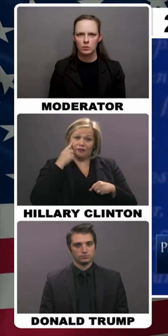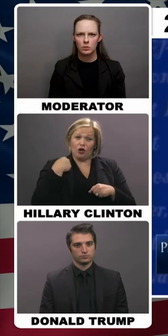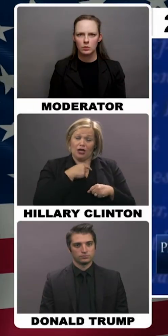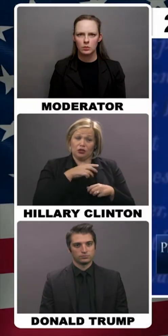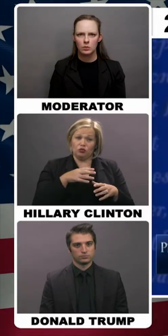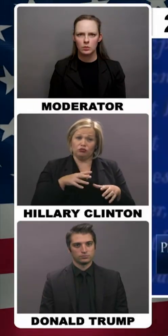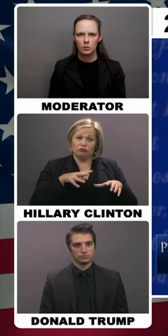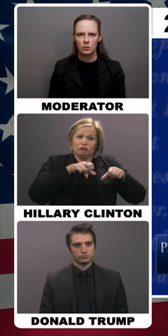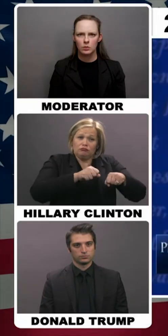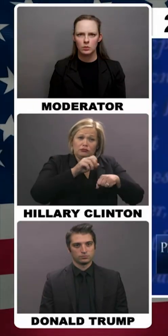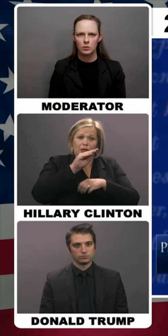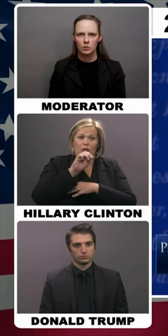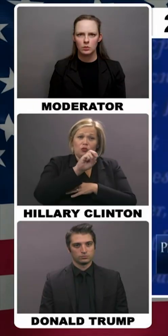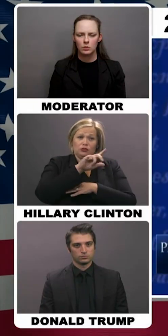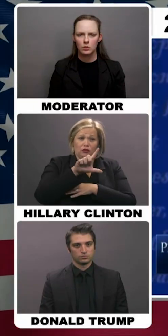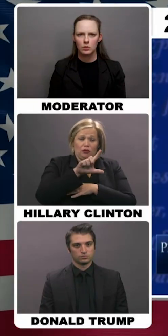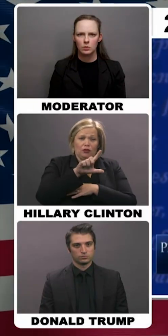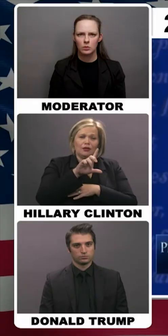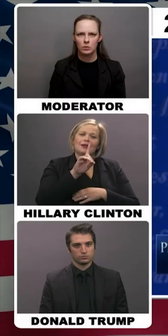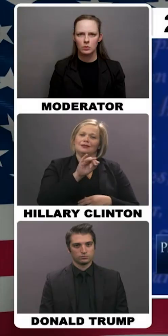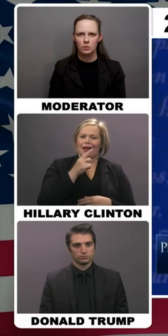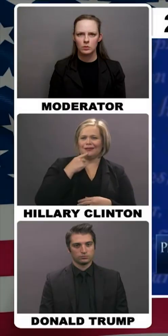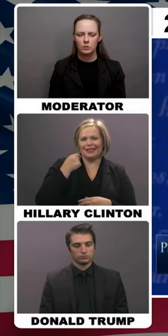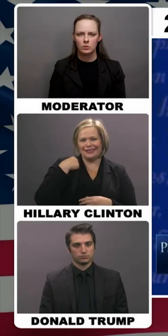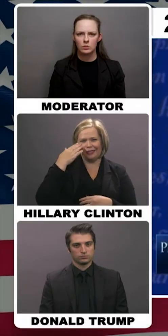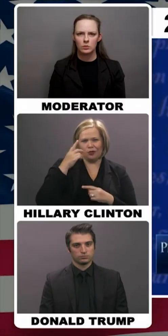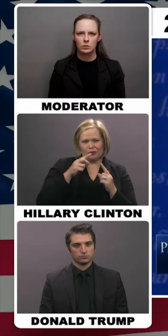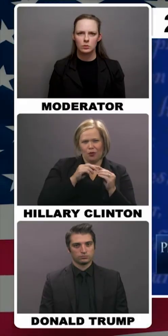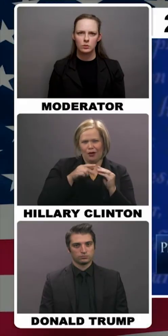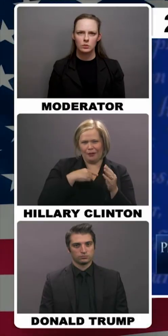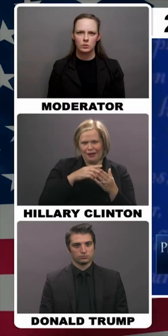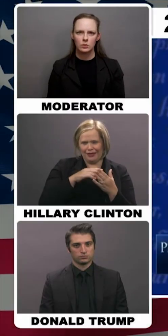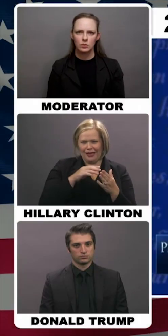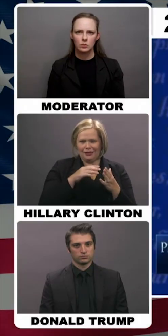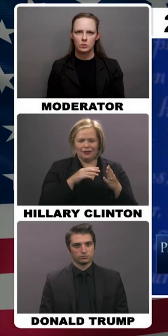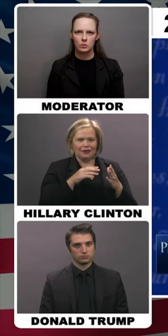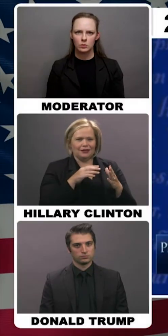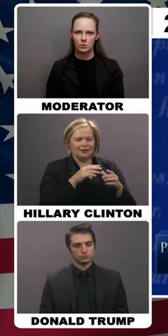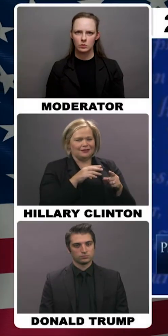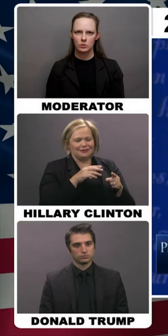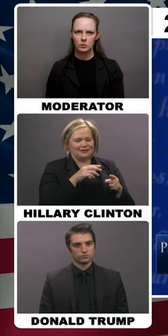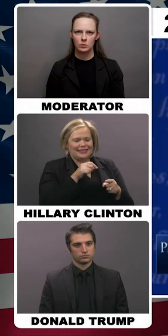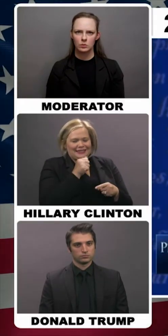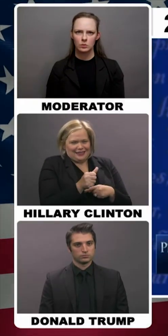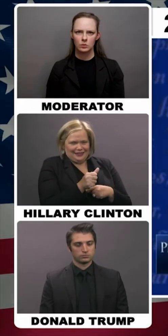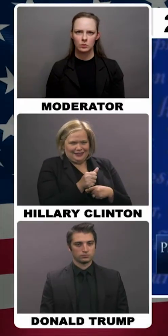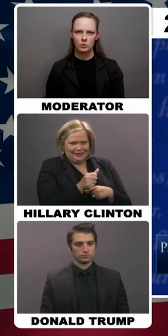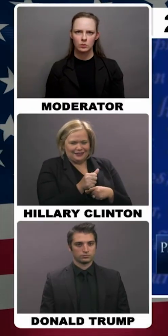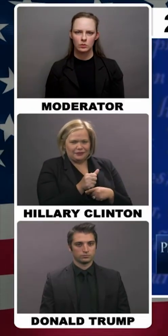Donald says he knows more about ISIS than the generals. No, he doesn't. Uh, there are a lot of, uh,